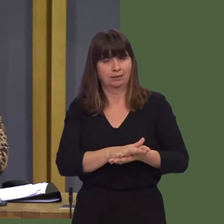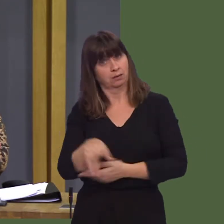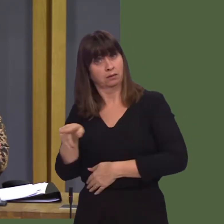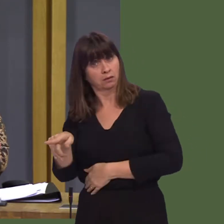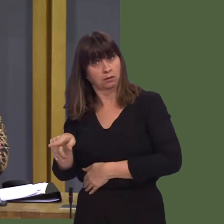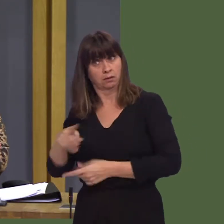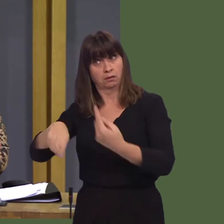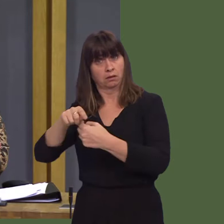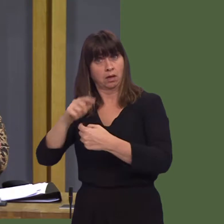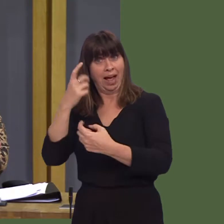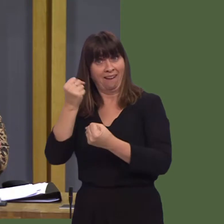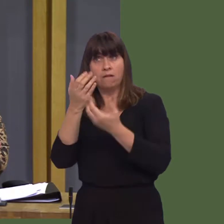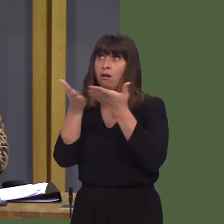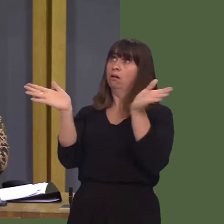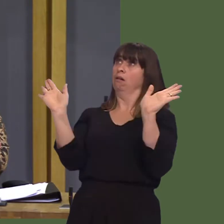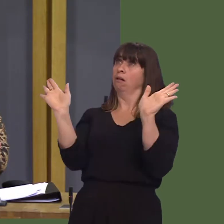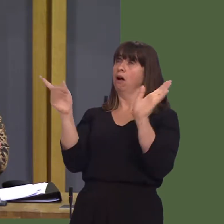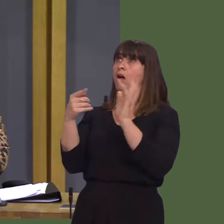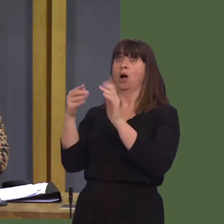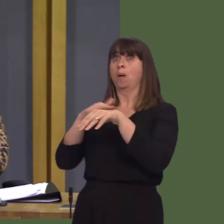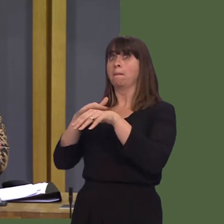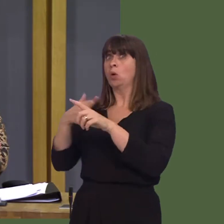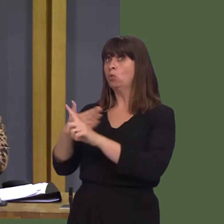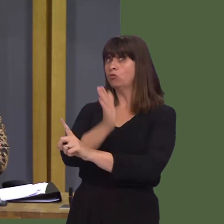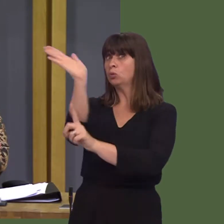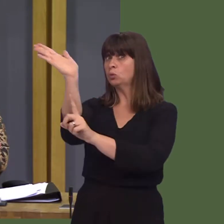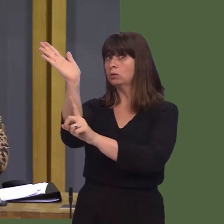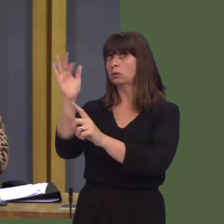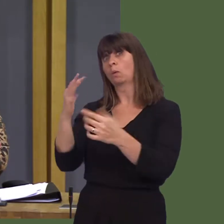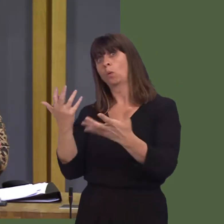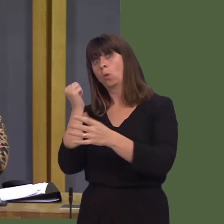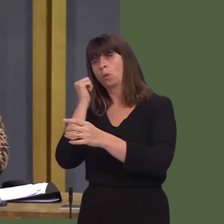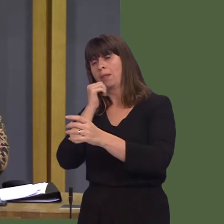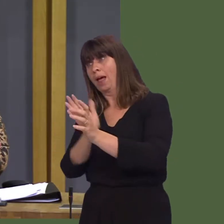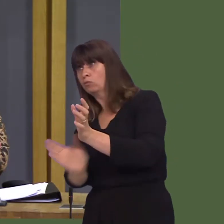options, whether it's the blue route, for example, or, indeed, actually, an entirely